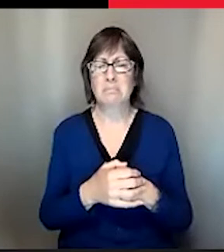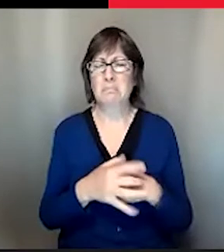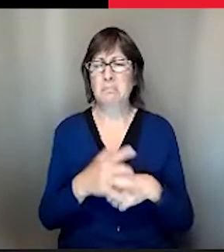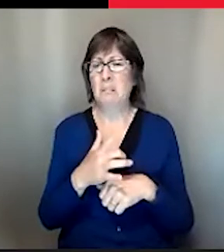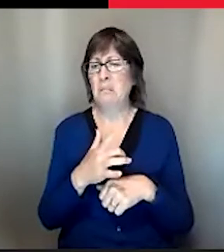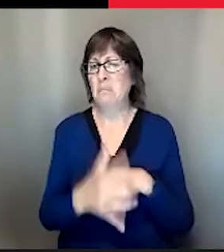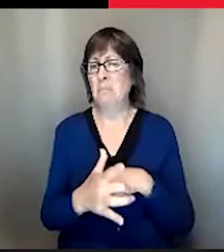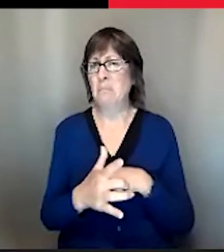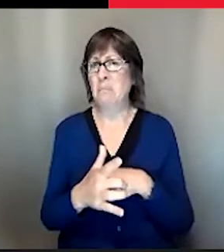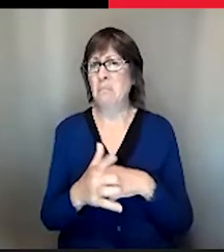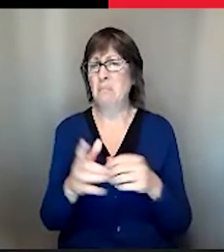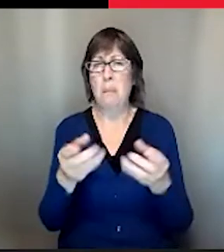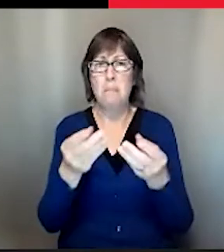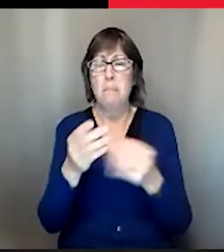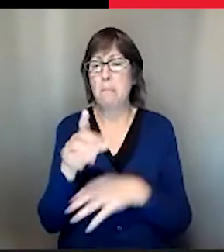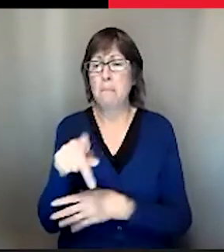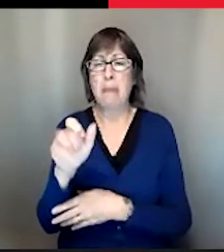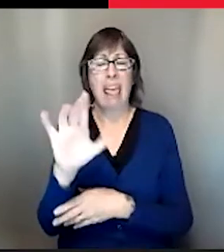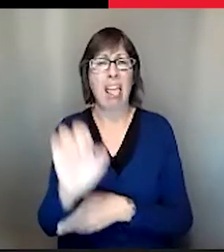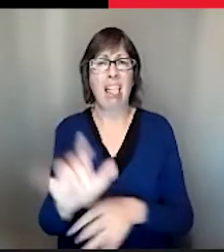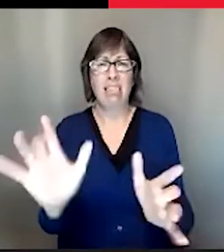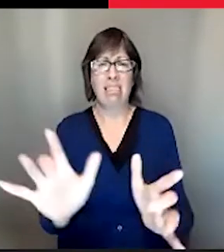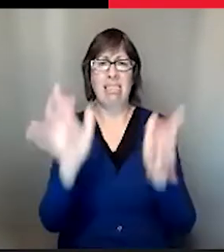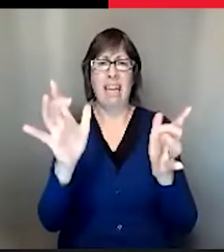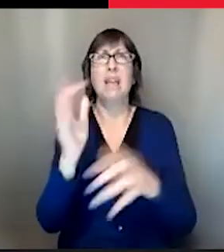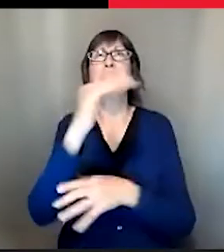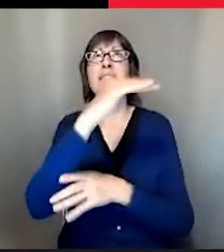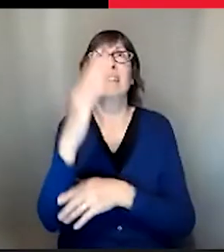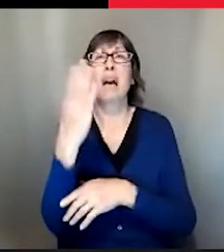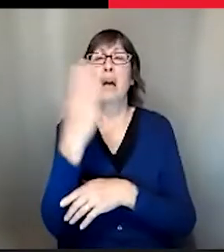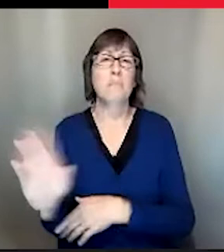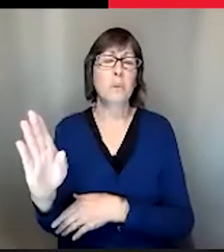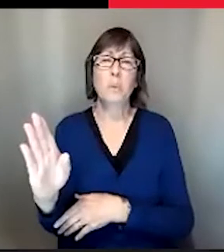colours are discouraged as they blend into the background. Final artwork design should